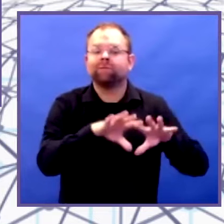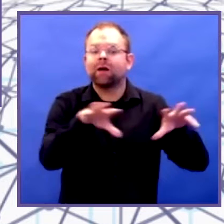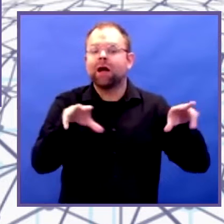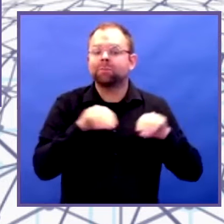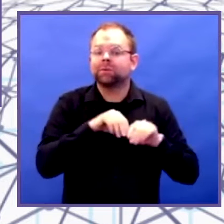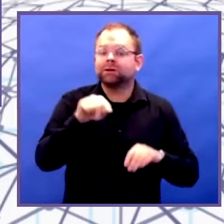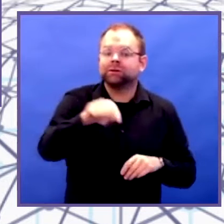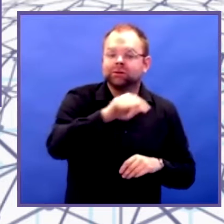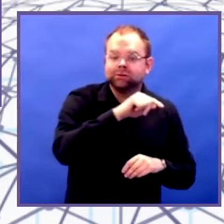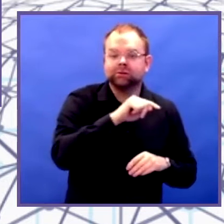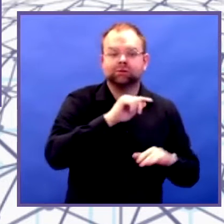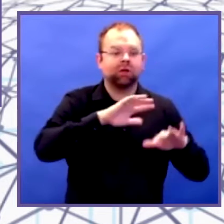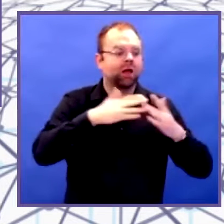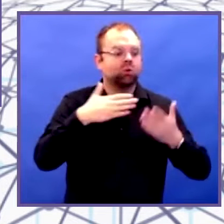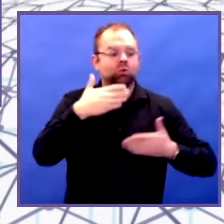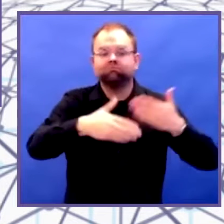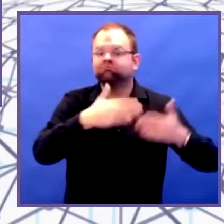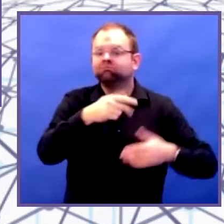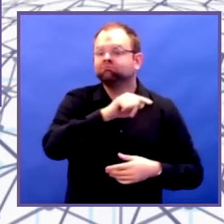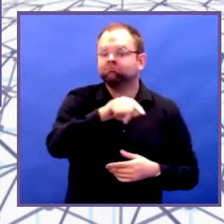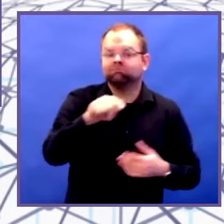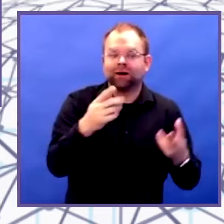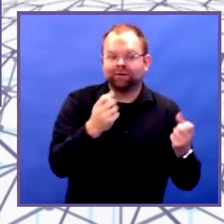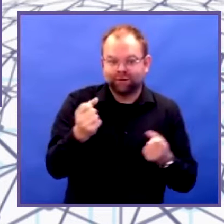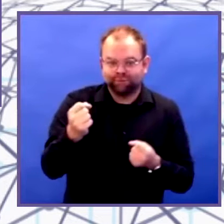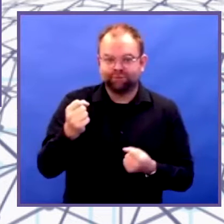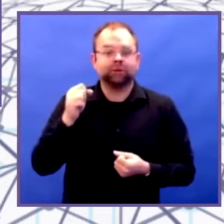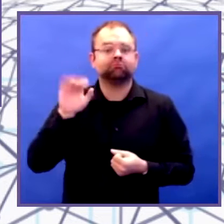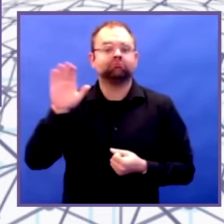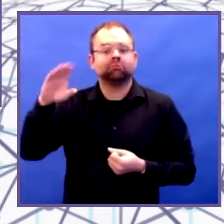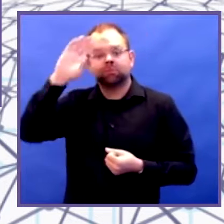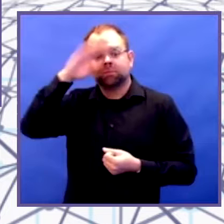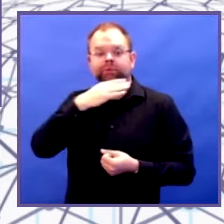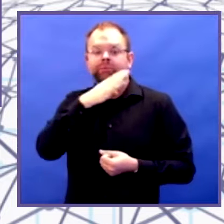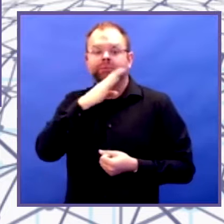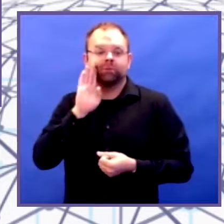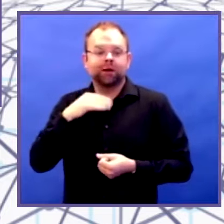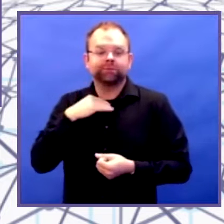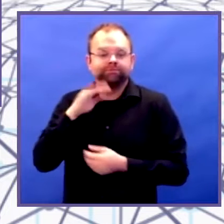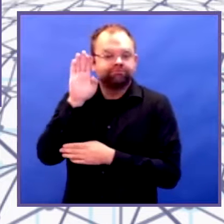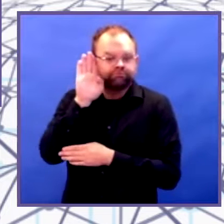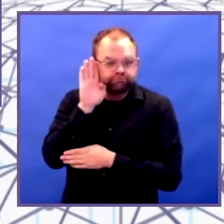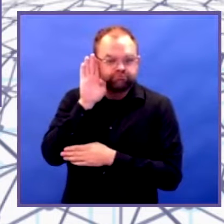And that was the importance of assistive technology in every aspect of these children's lives.